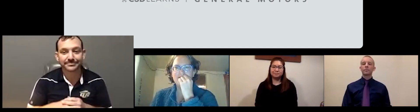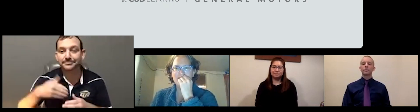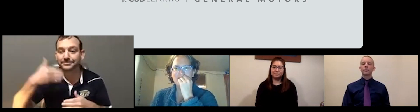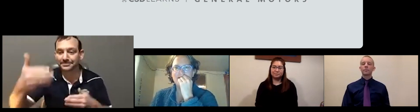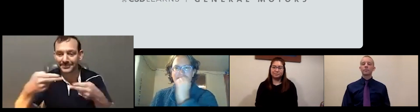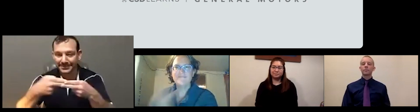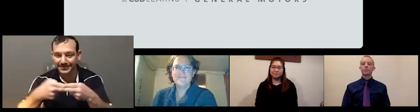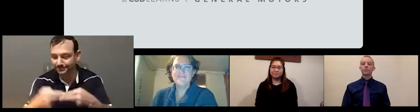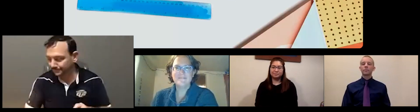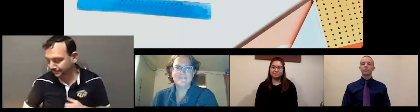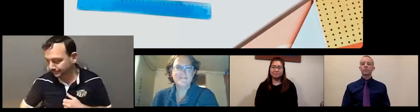Next slide, please.